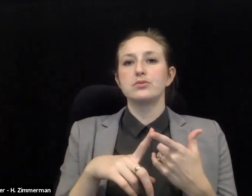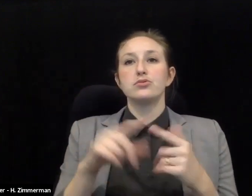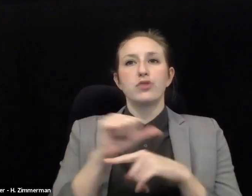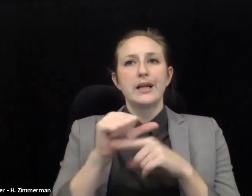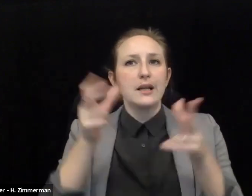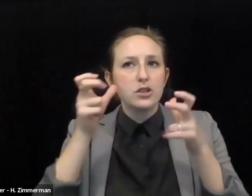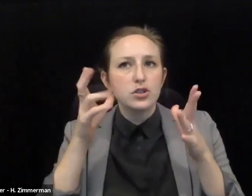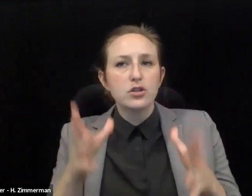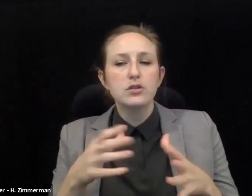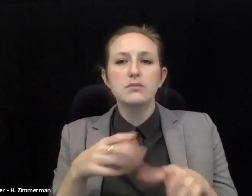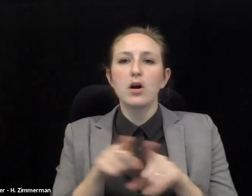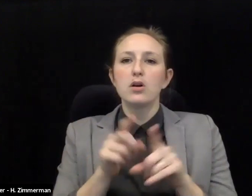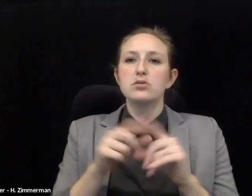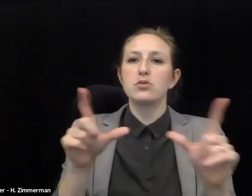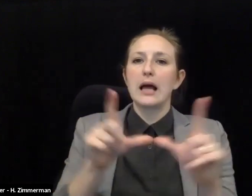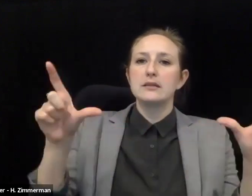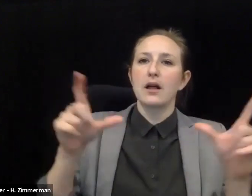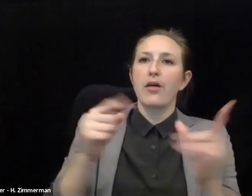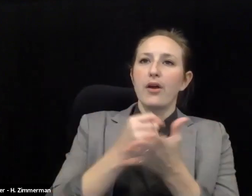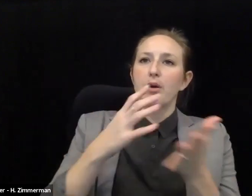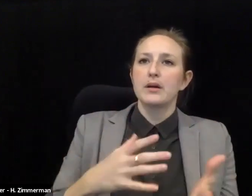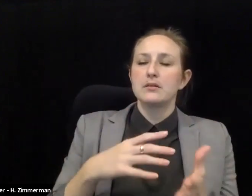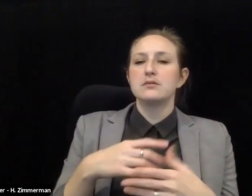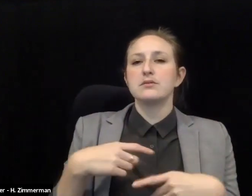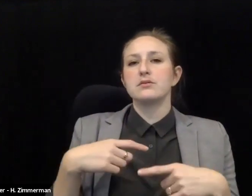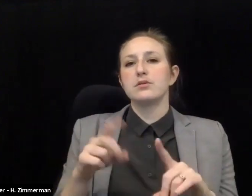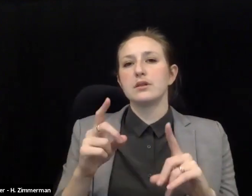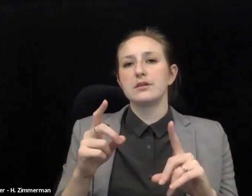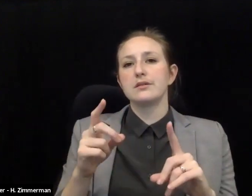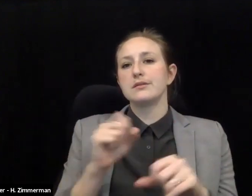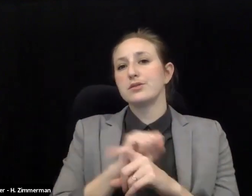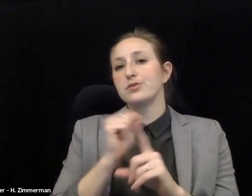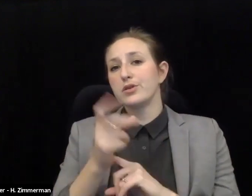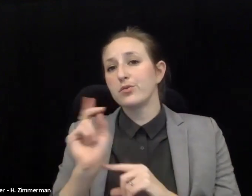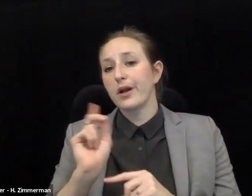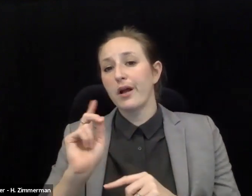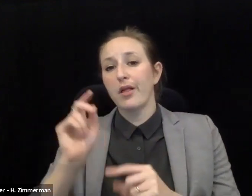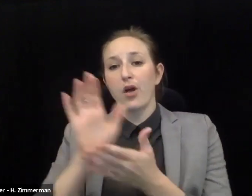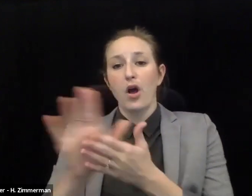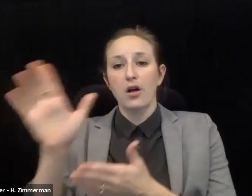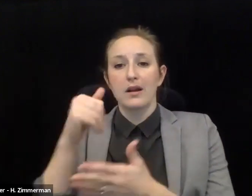ultimately to licensed therapists in the case of situations where the college has a group account